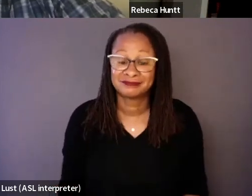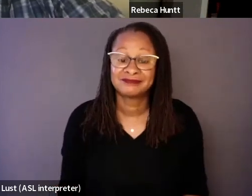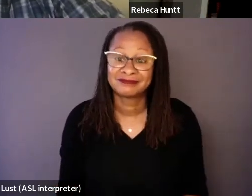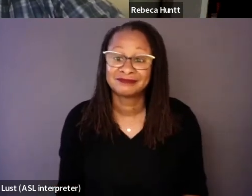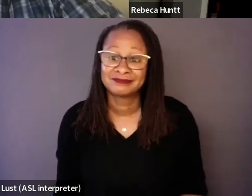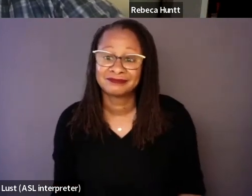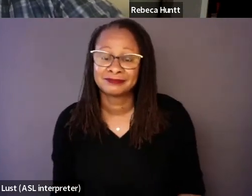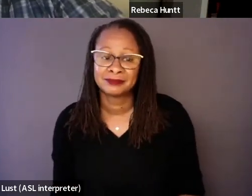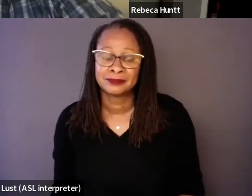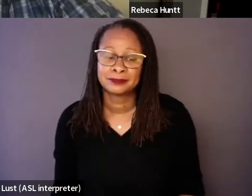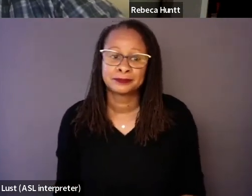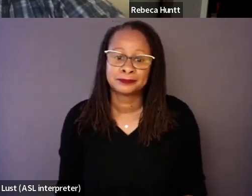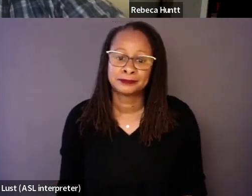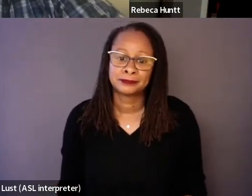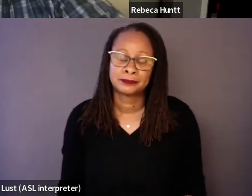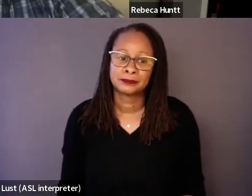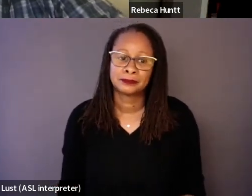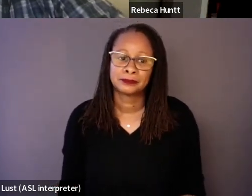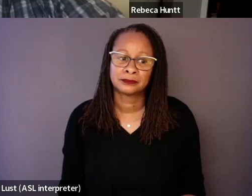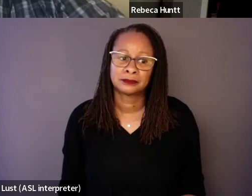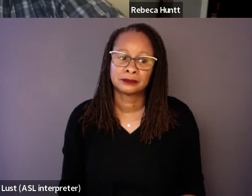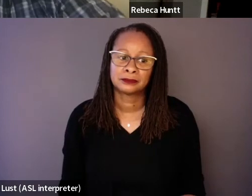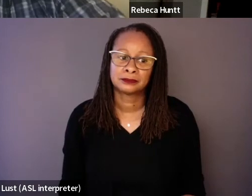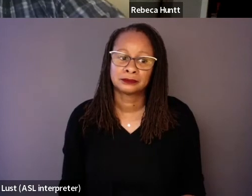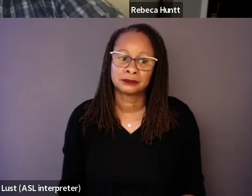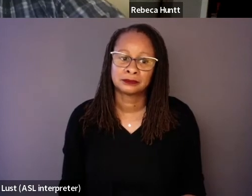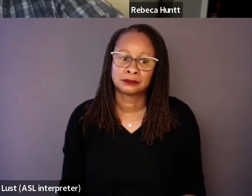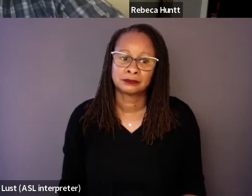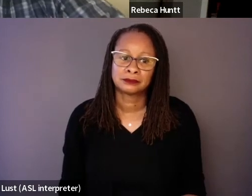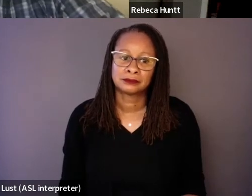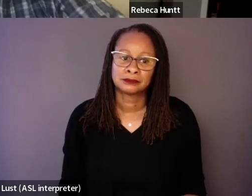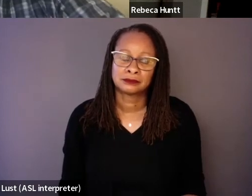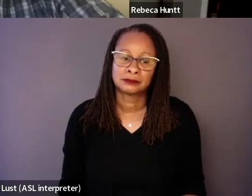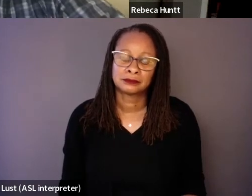did you feel that you -- you learned anything that was unknown to you about